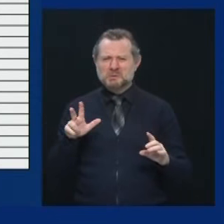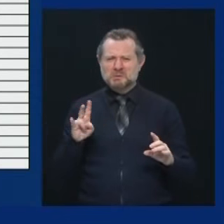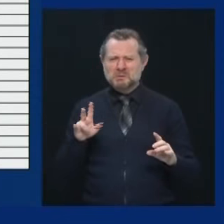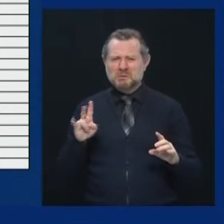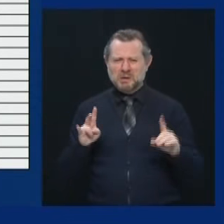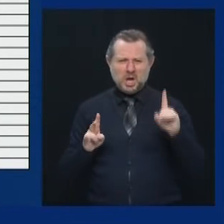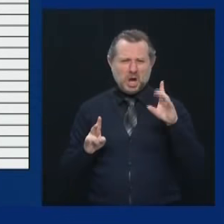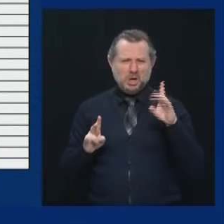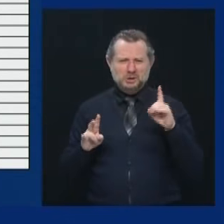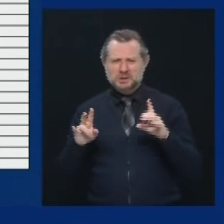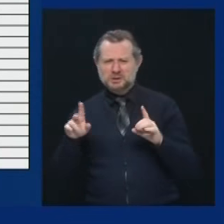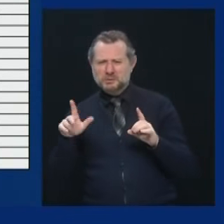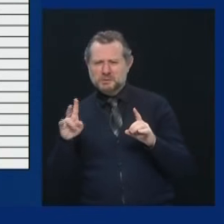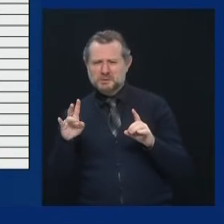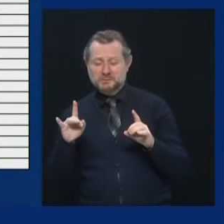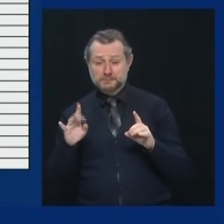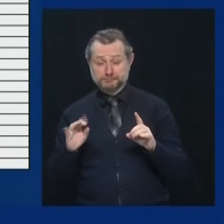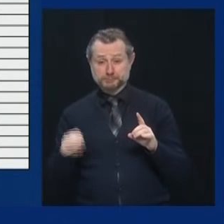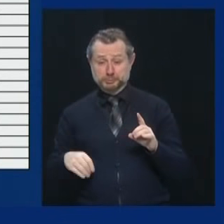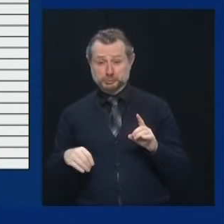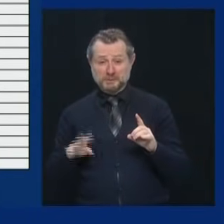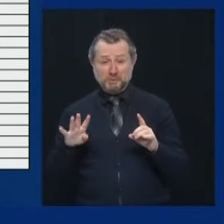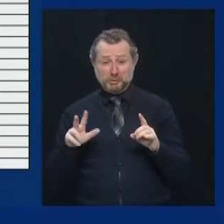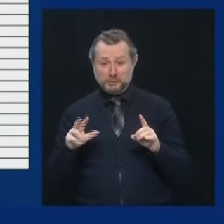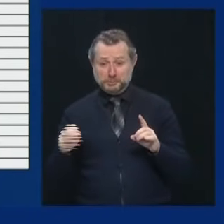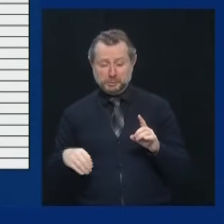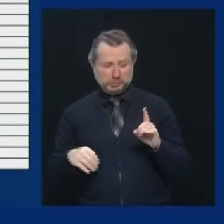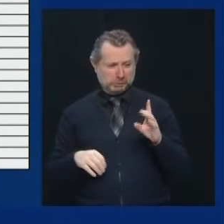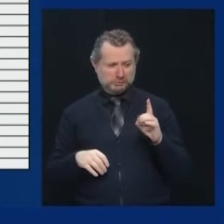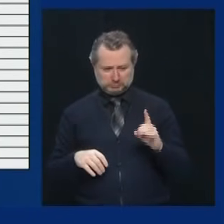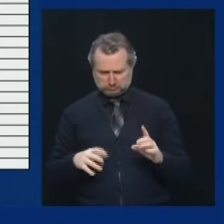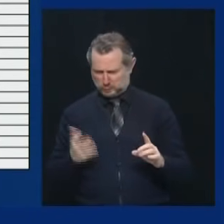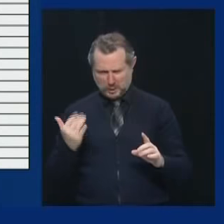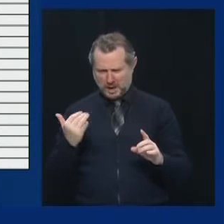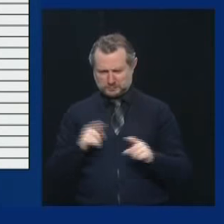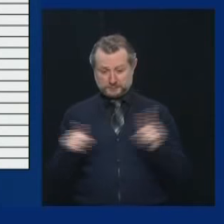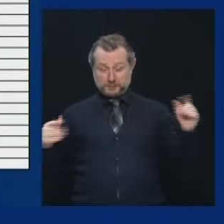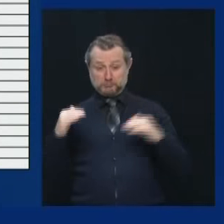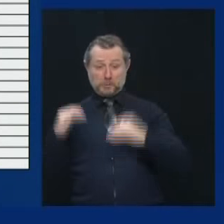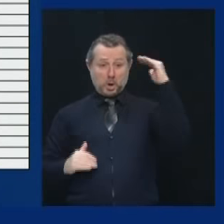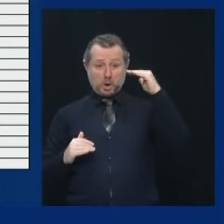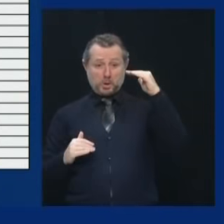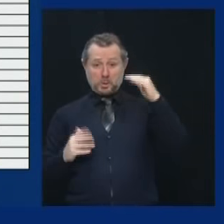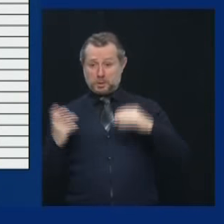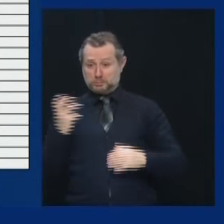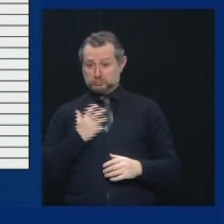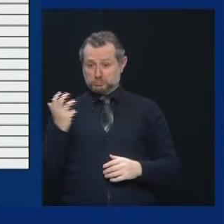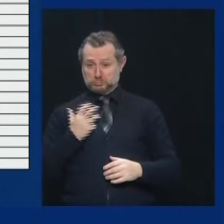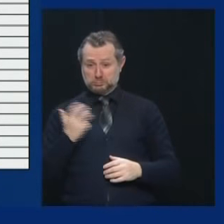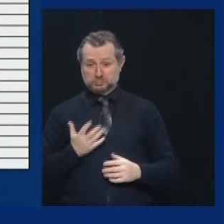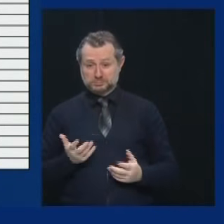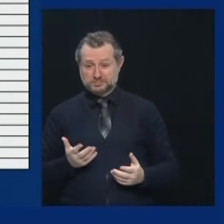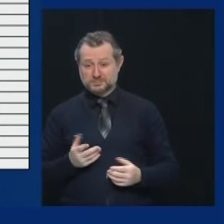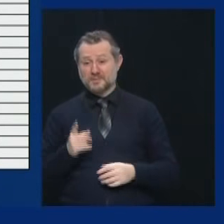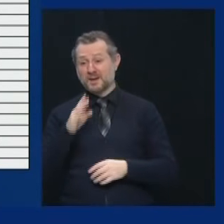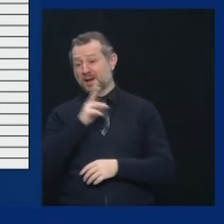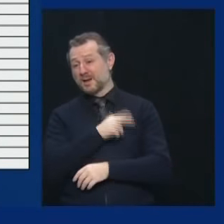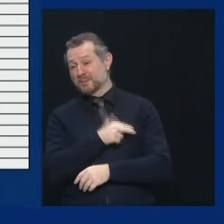ANNOUNCEDV